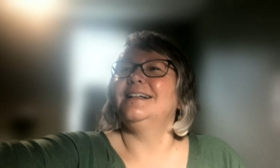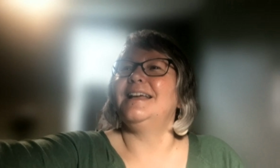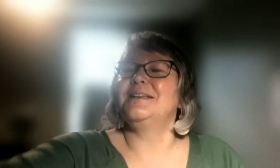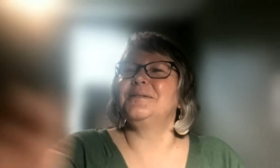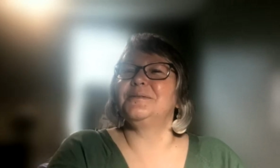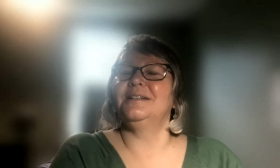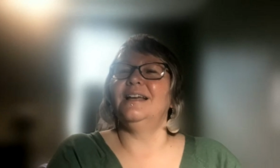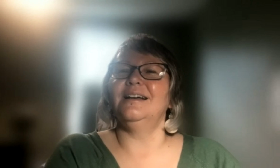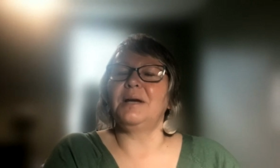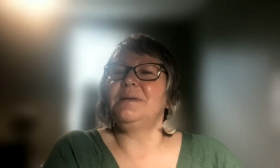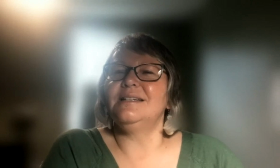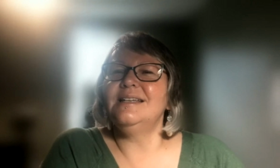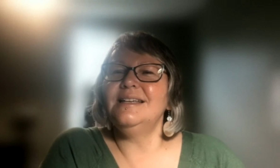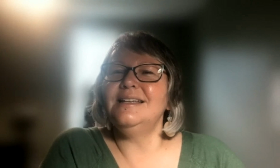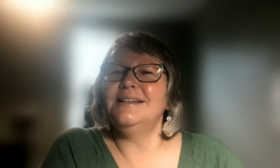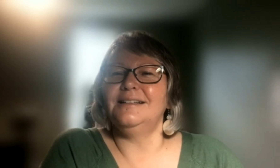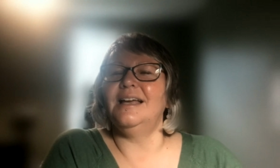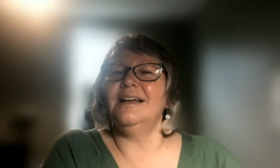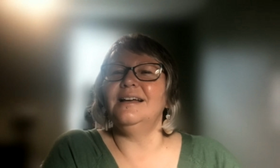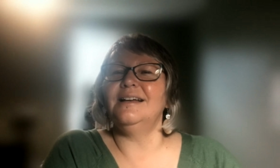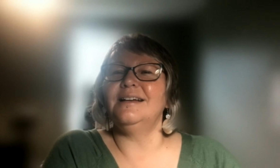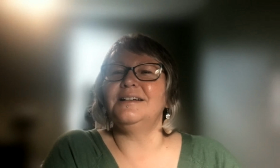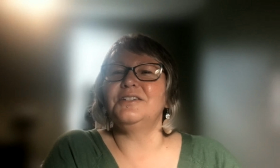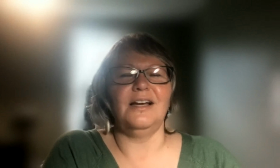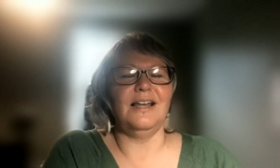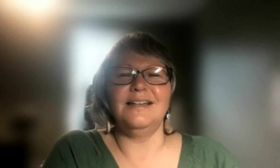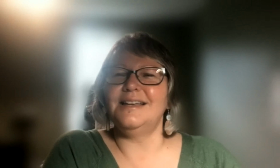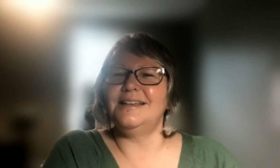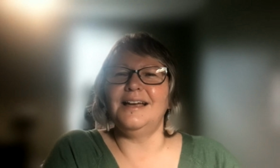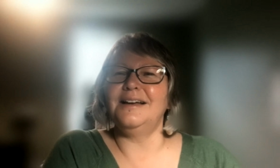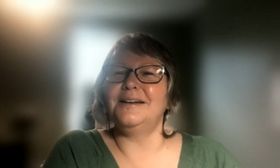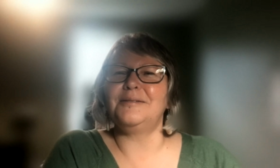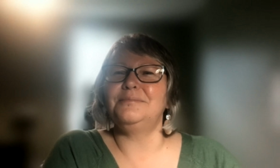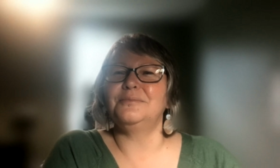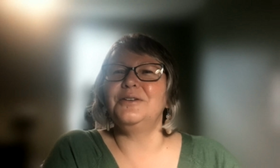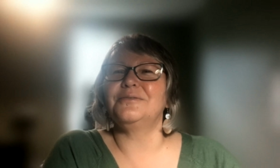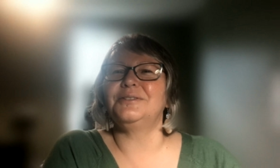Thank you, yeah. Might be a tea, yeah. “Chai latte,” yeah. Wonderful.